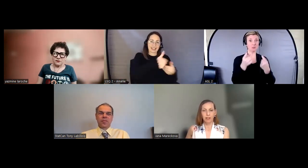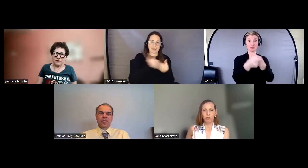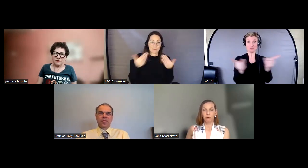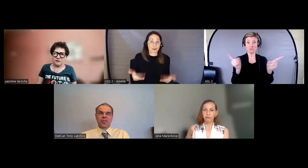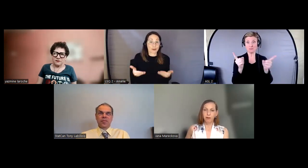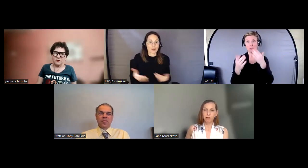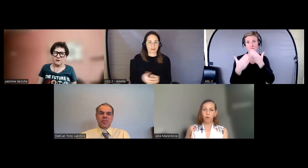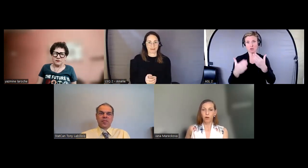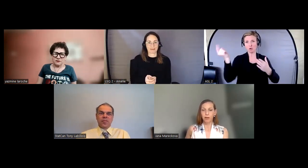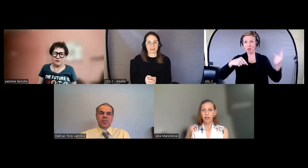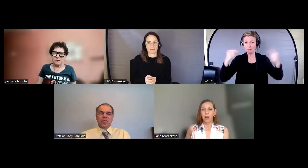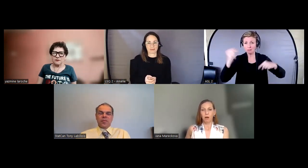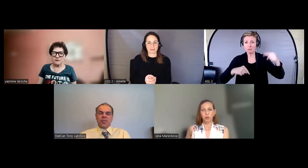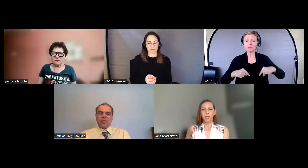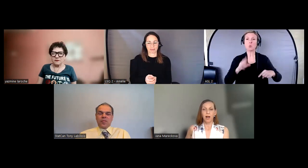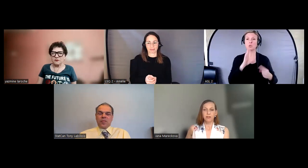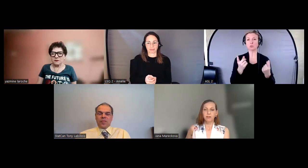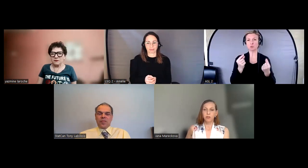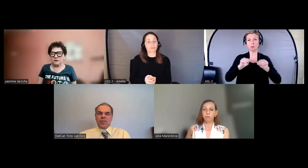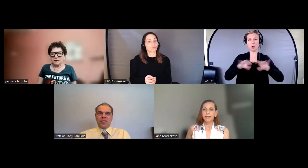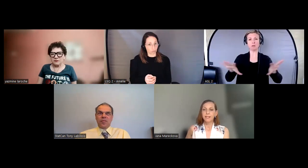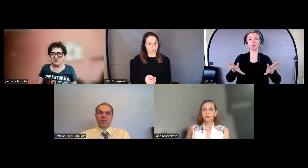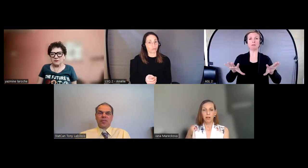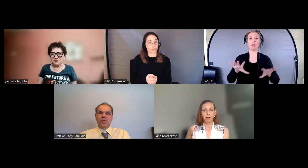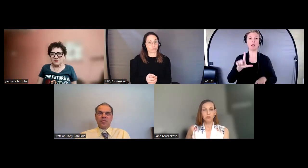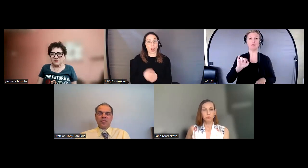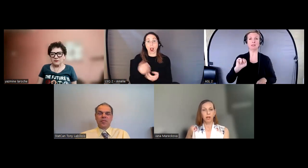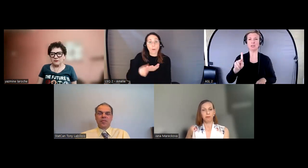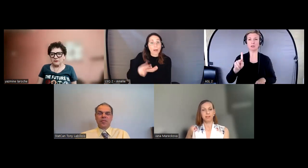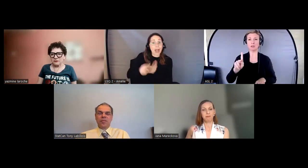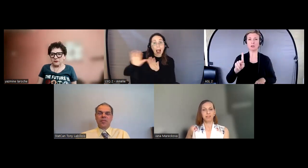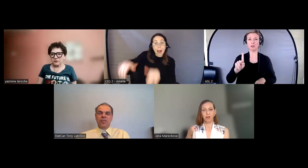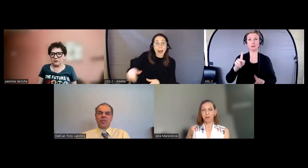to our feedback form which we ask that you please fill out to help us keep developing